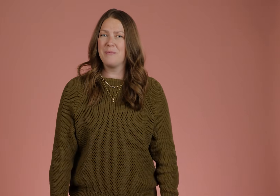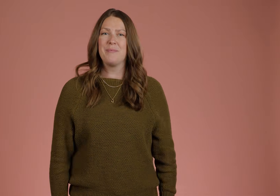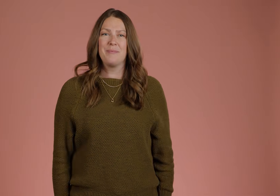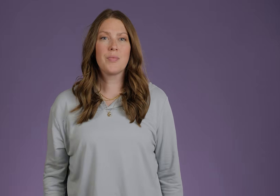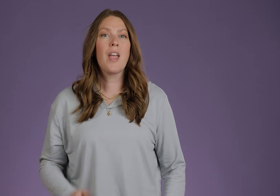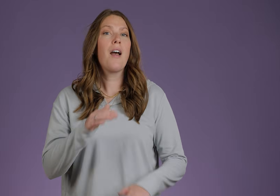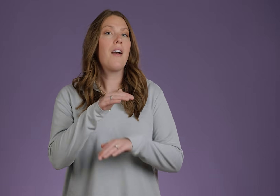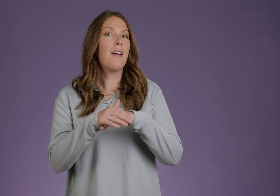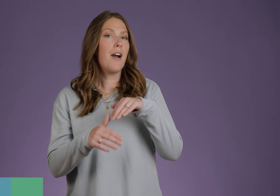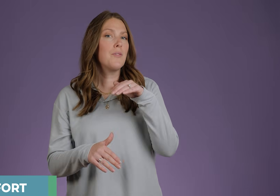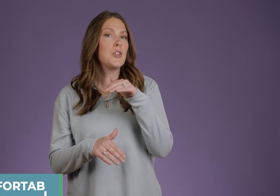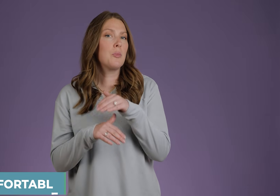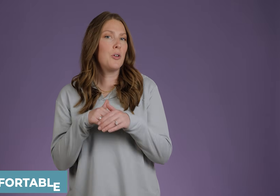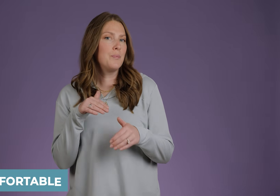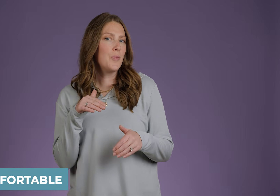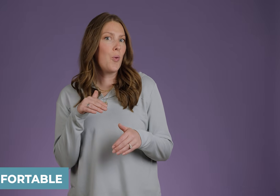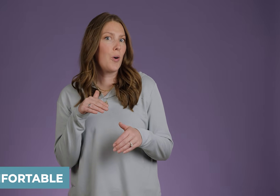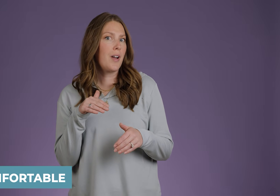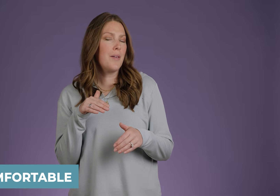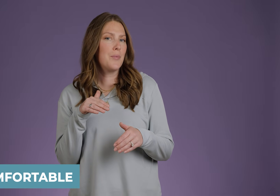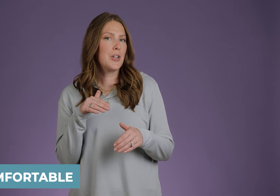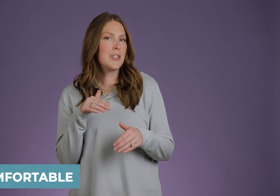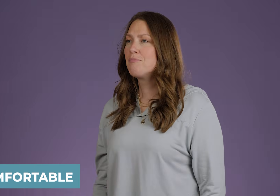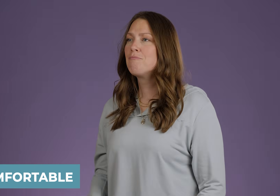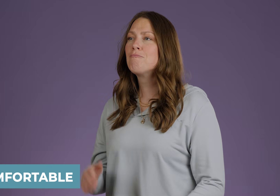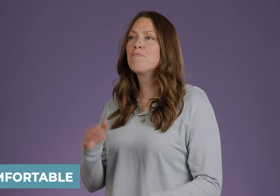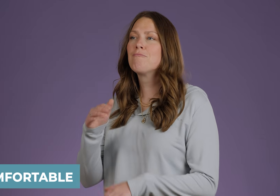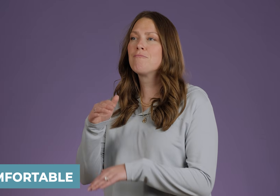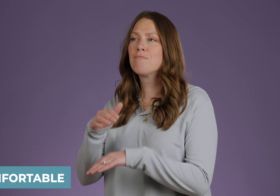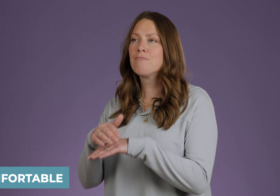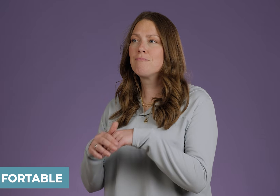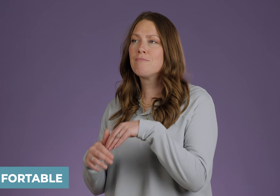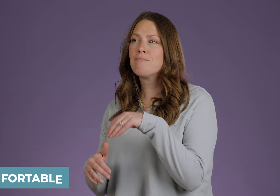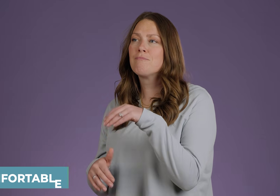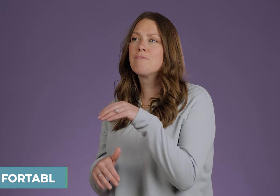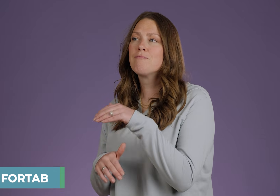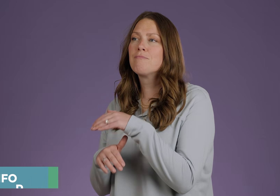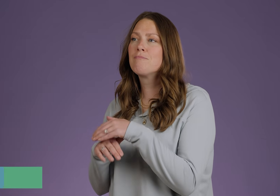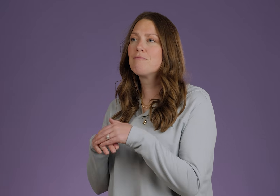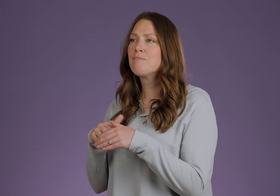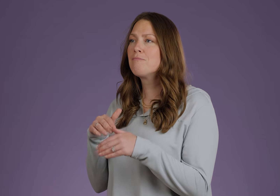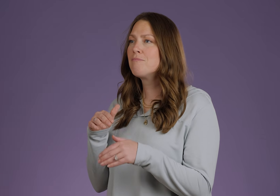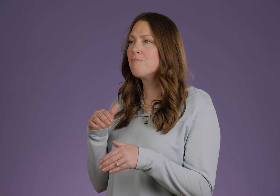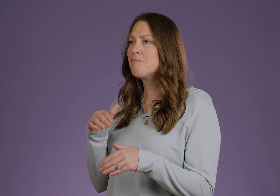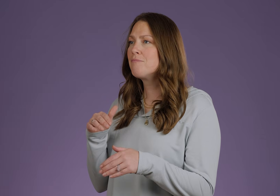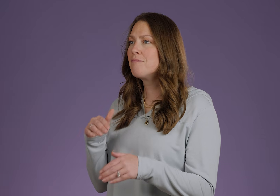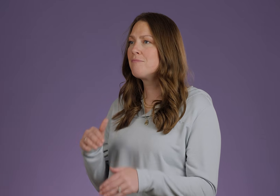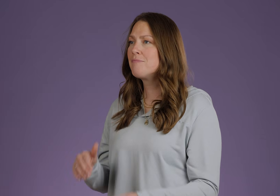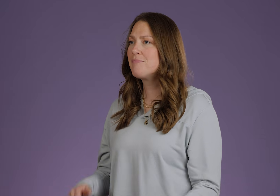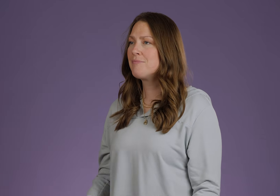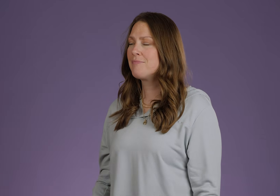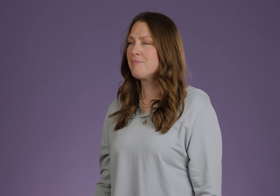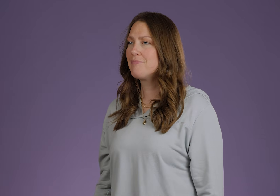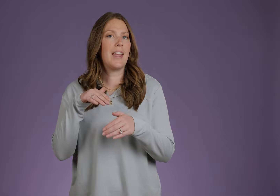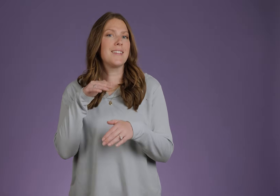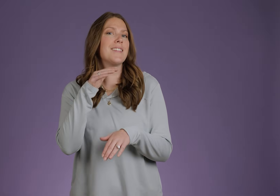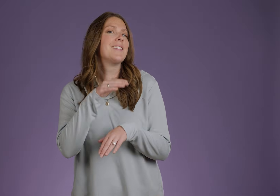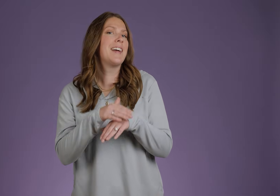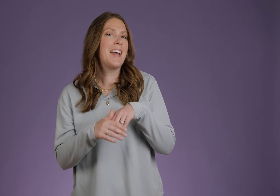Comfortable or comfort. Your hands are brushing on top of your other hand.